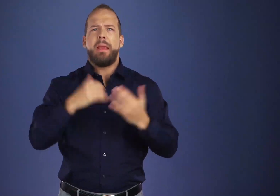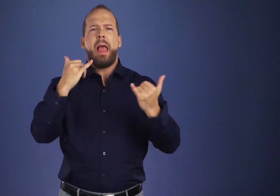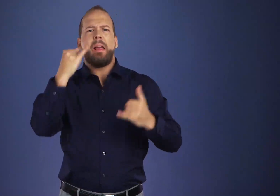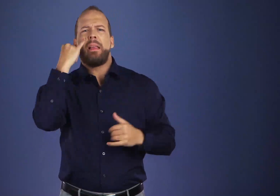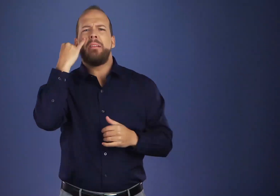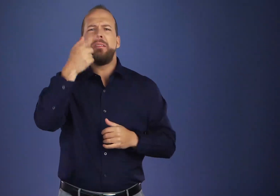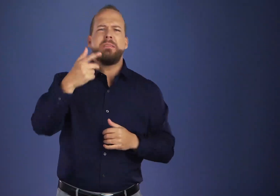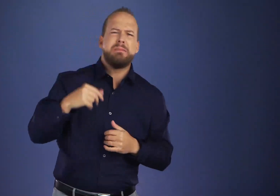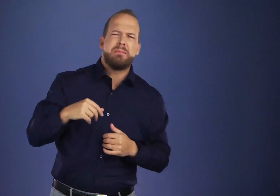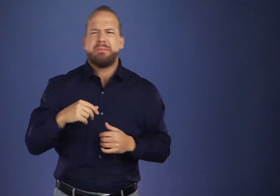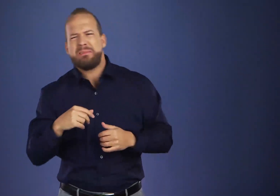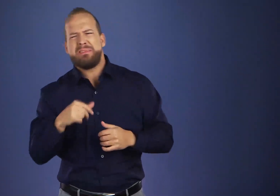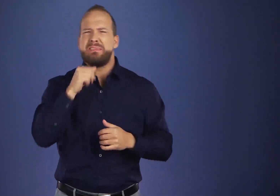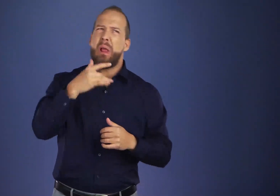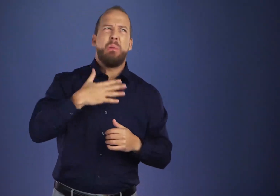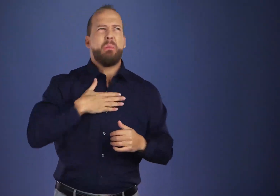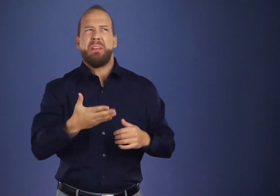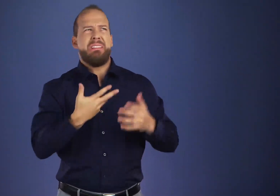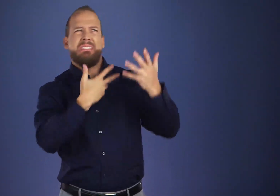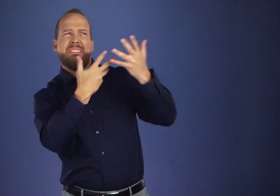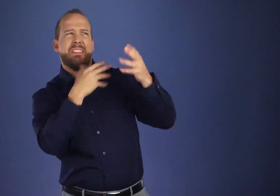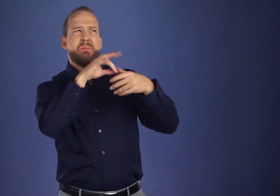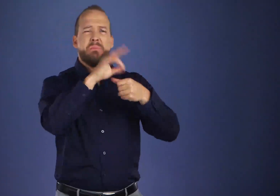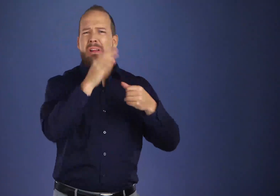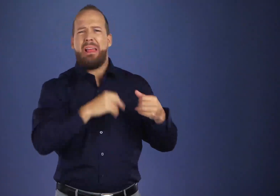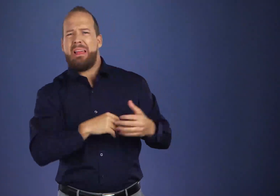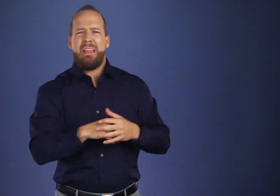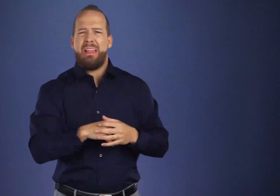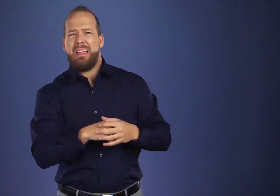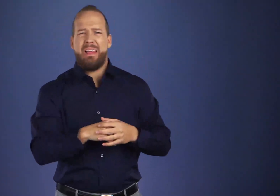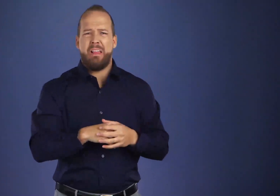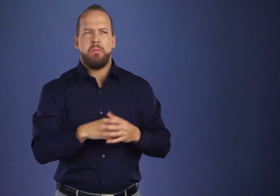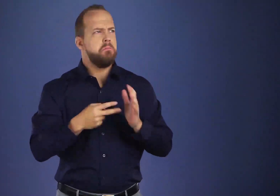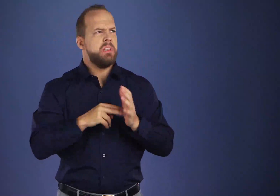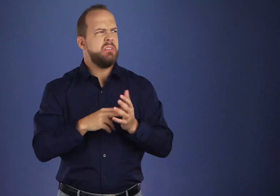over to a newfound Providence, then what is it?